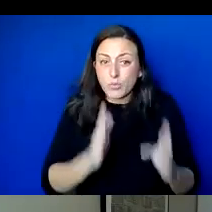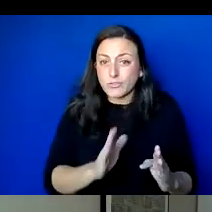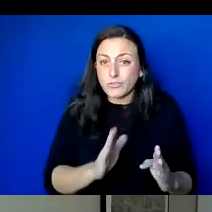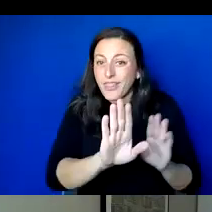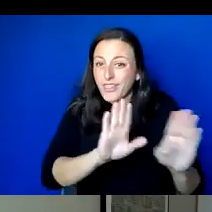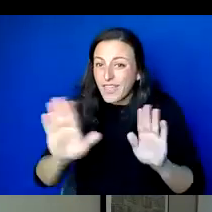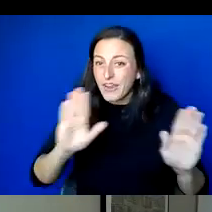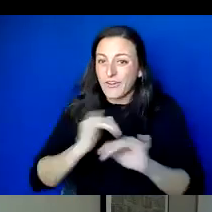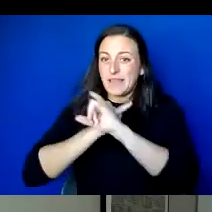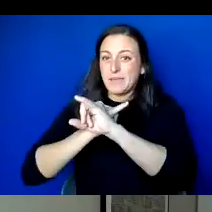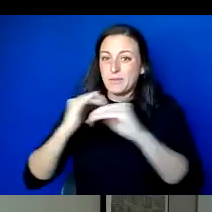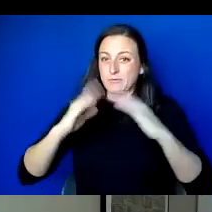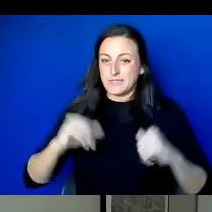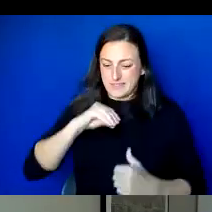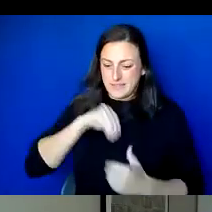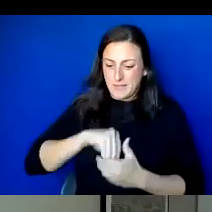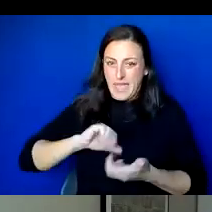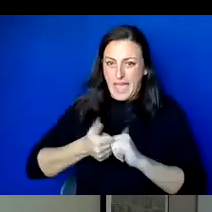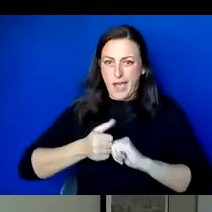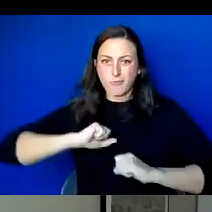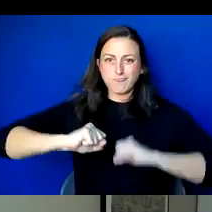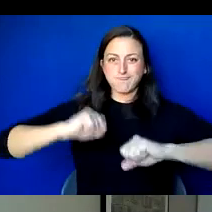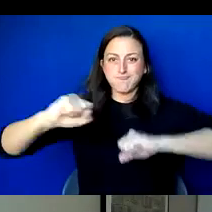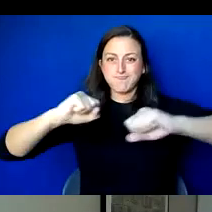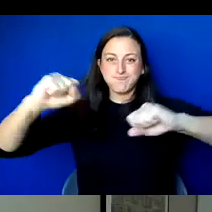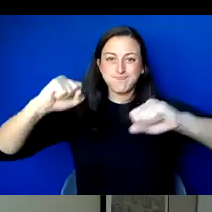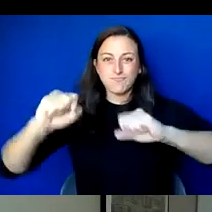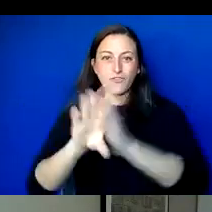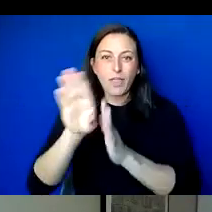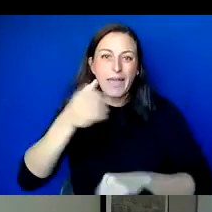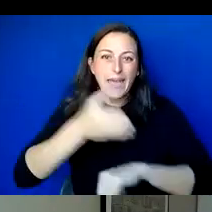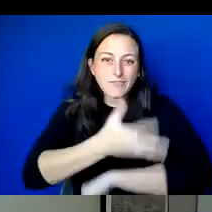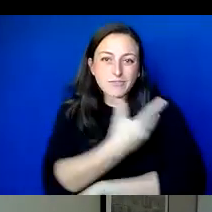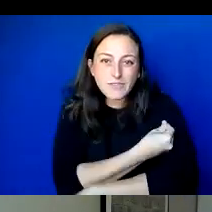to this vaccine. We know that there is a small risk, a theoretical risk, that individuals could